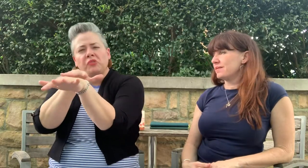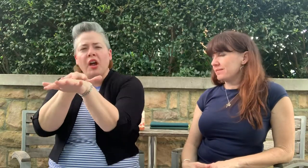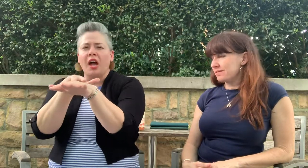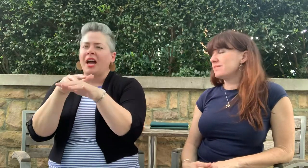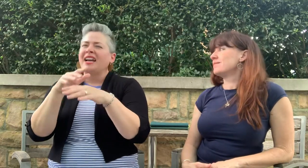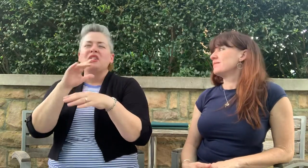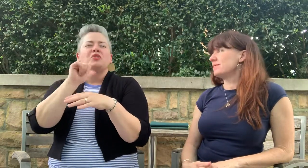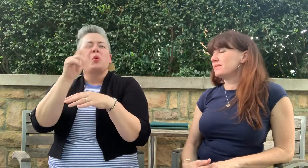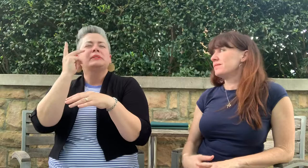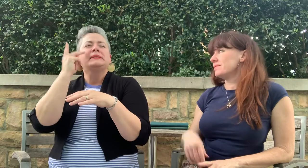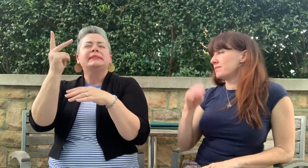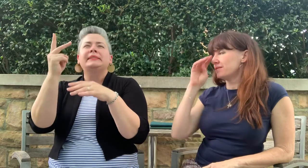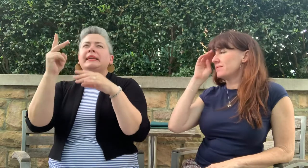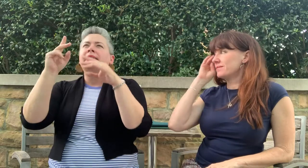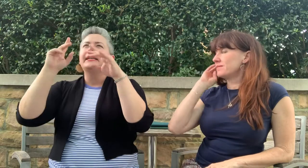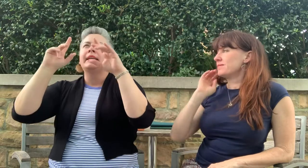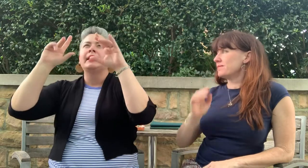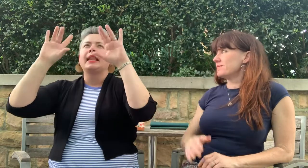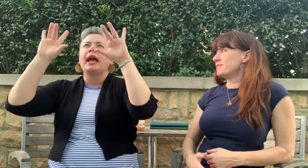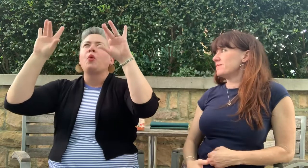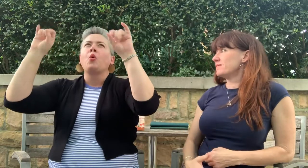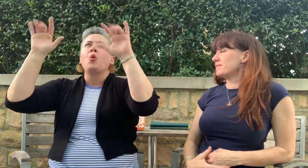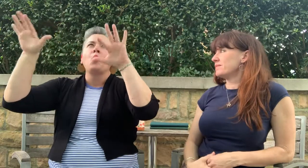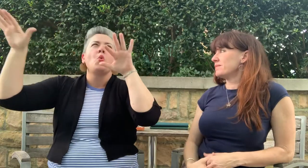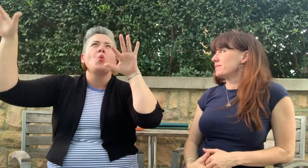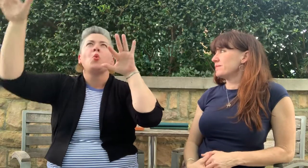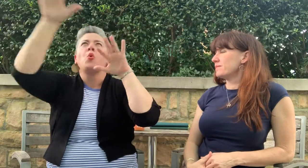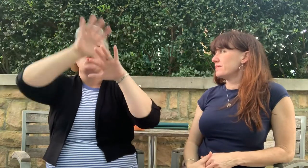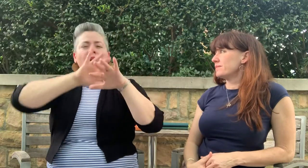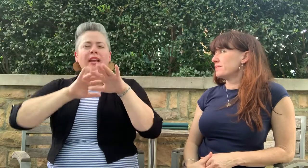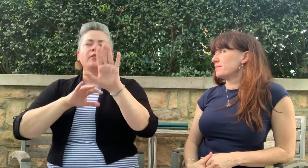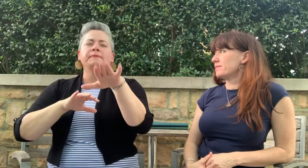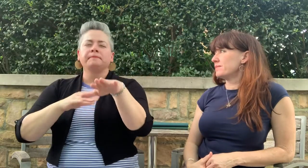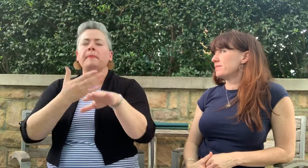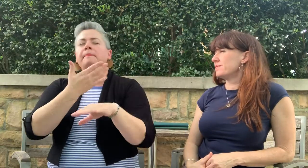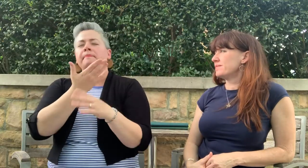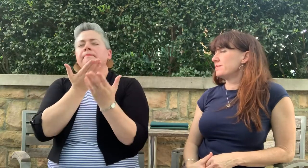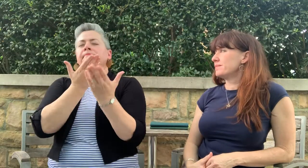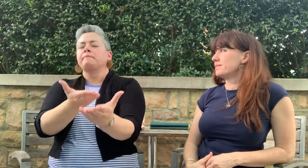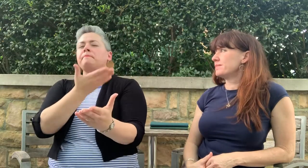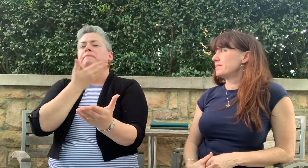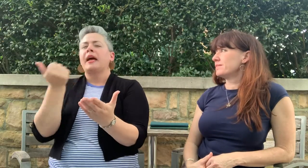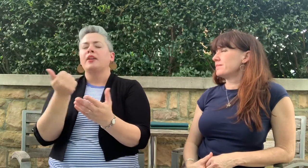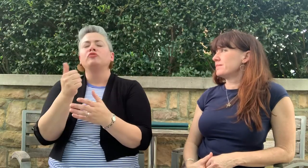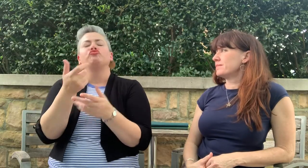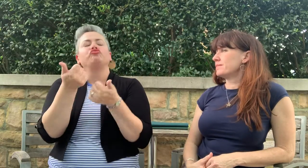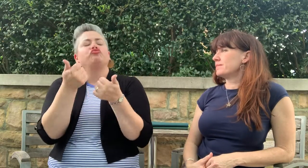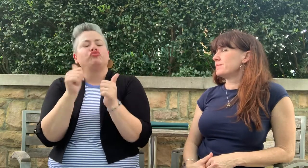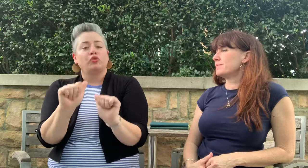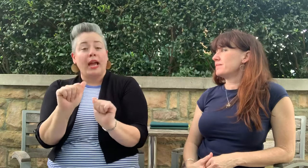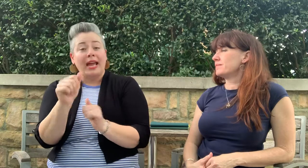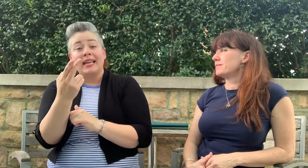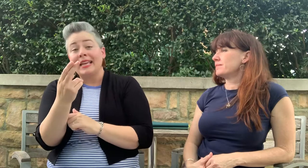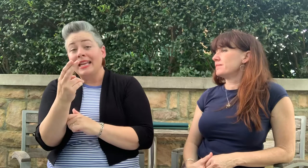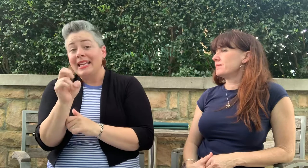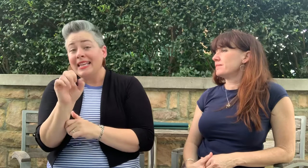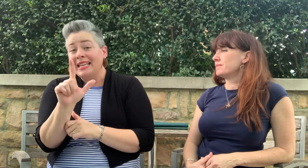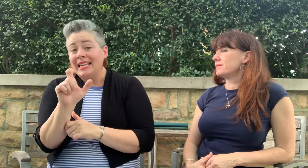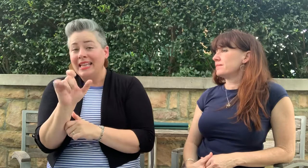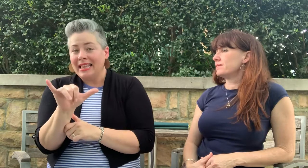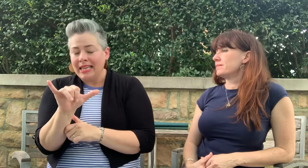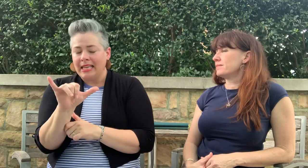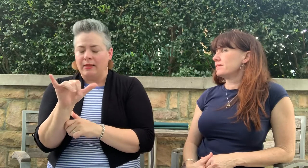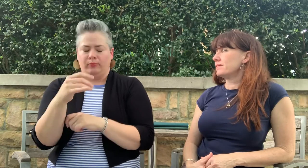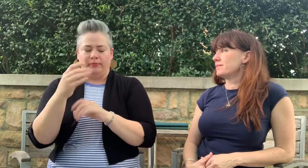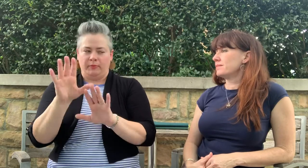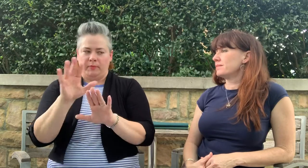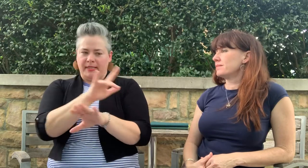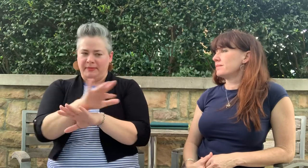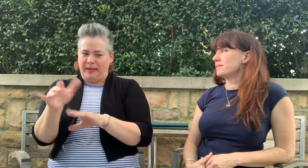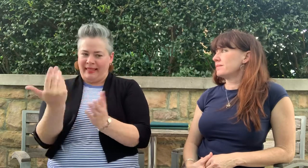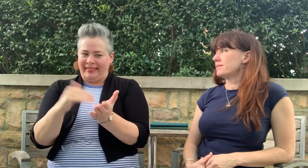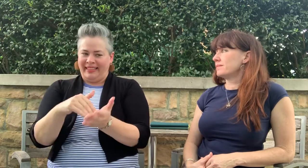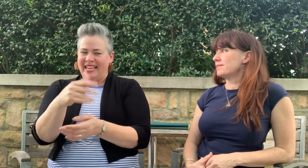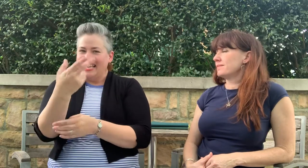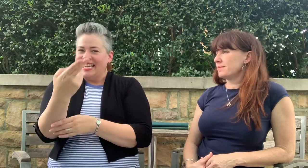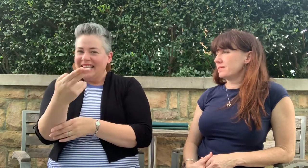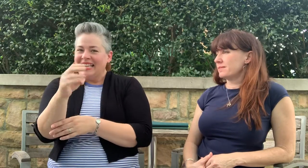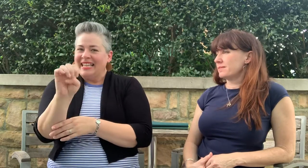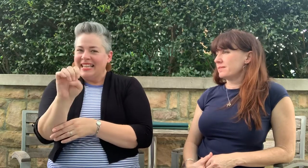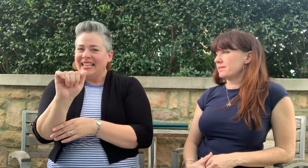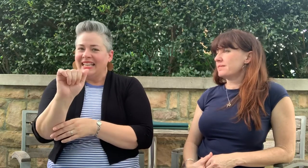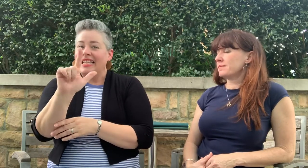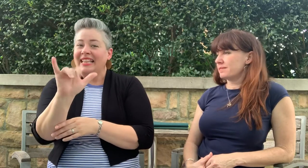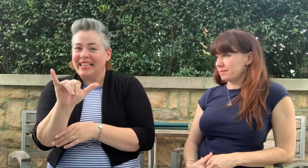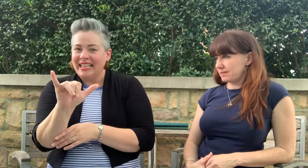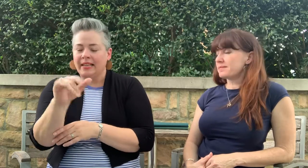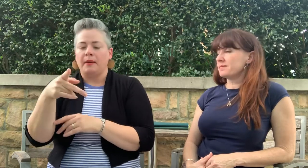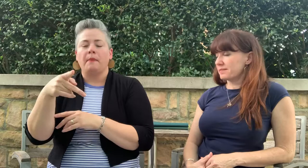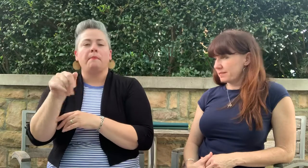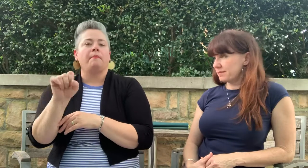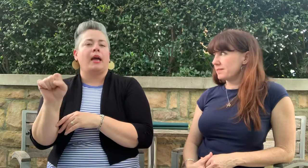as great as the Healy Pass.